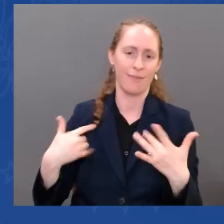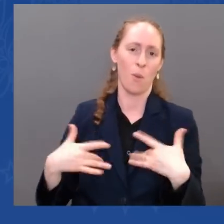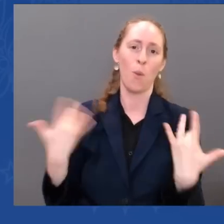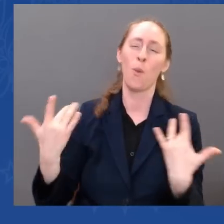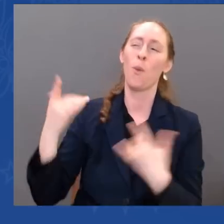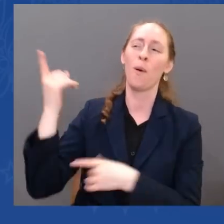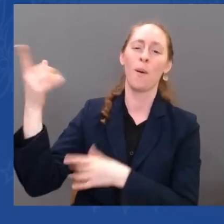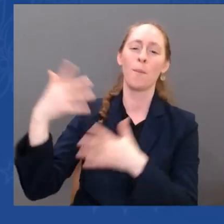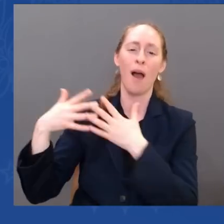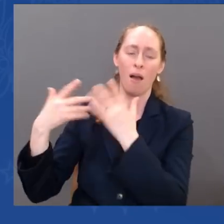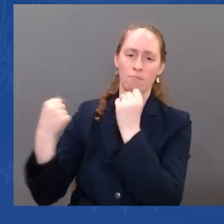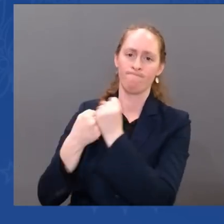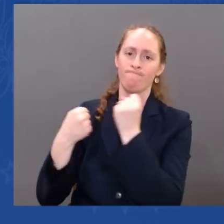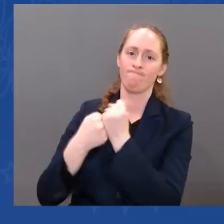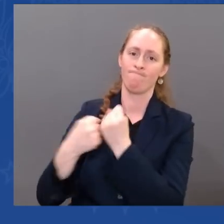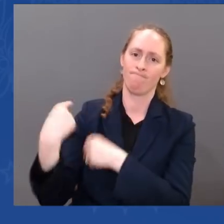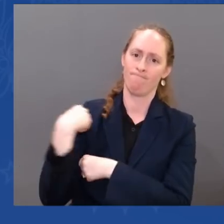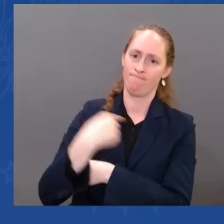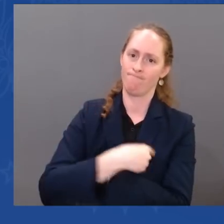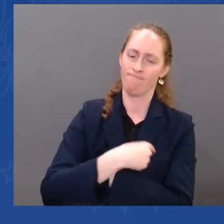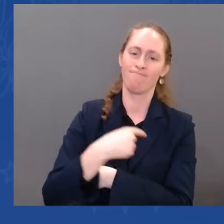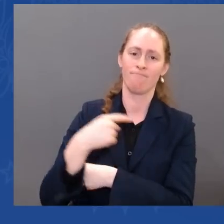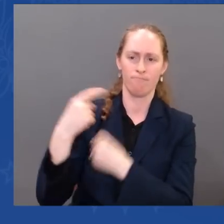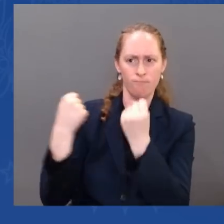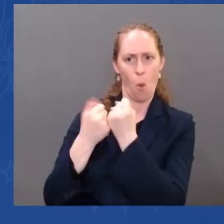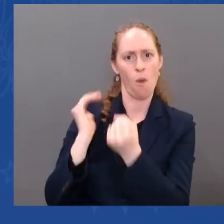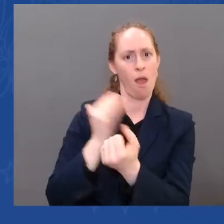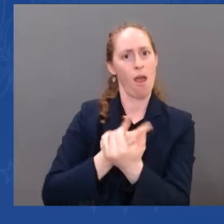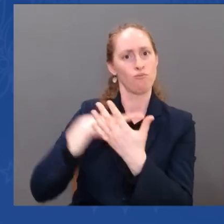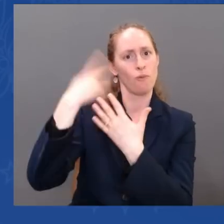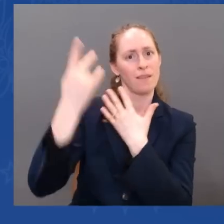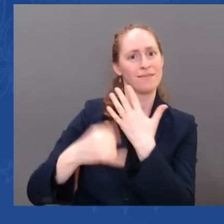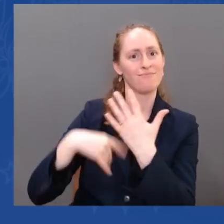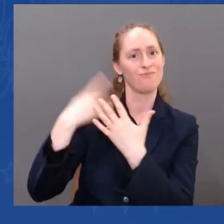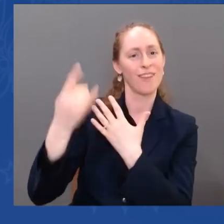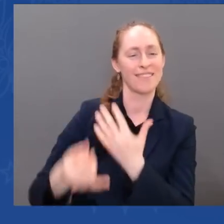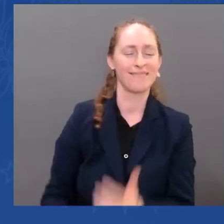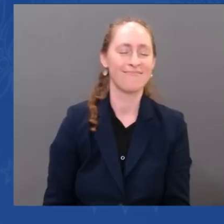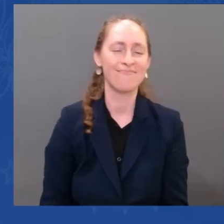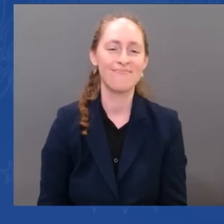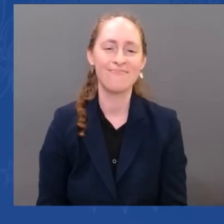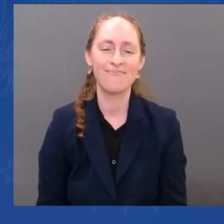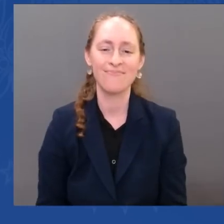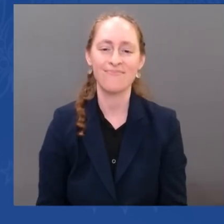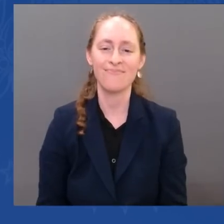A quick word about our region, Mr. President. You are extremely knowledgeable about the Cyprus issue.